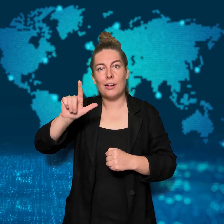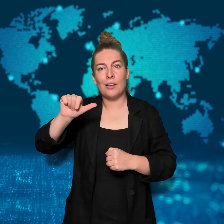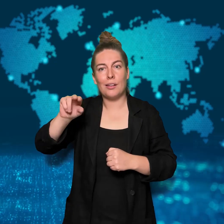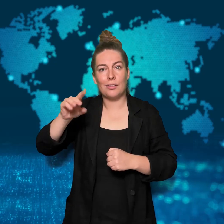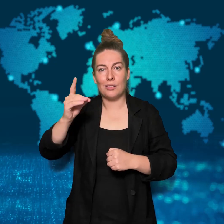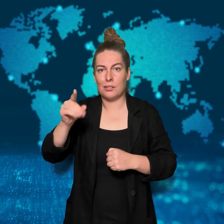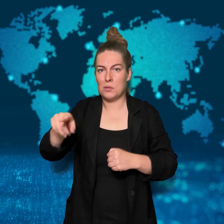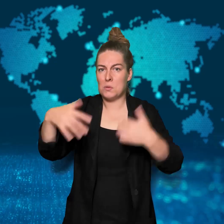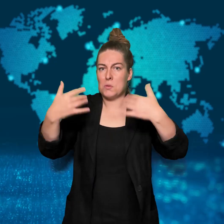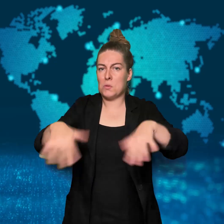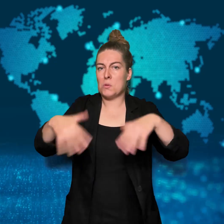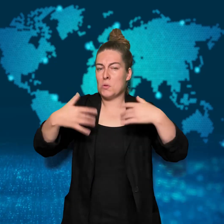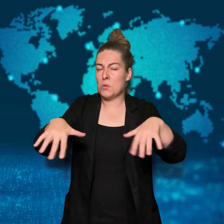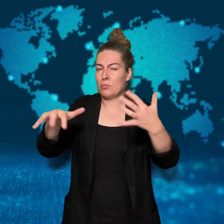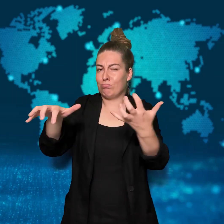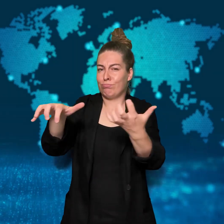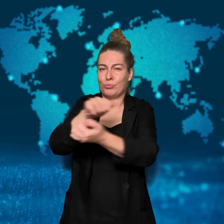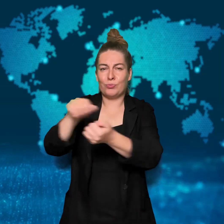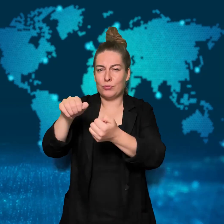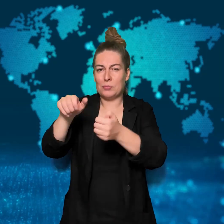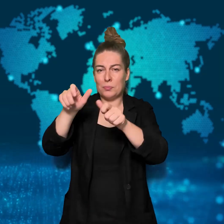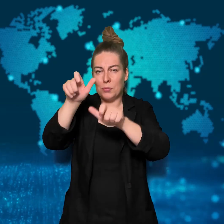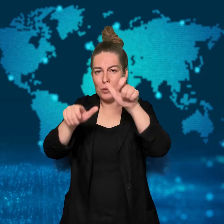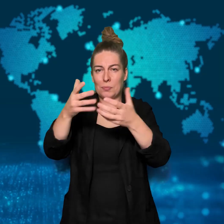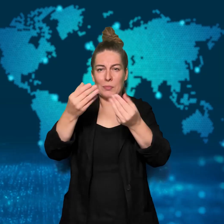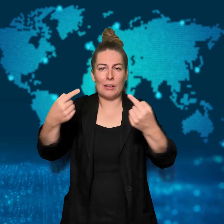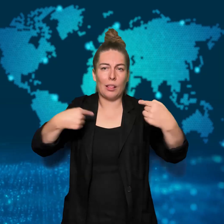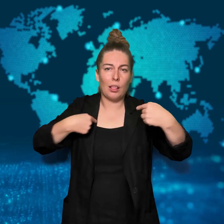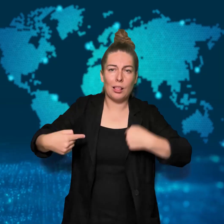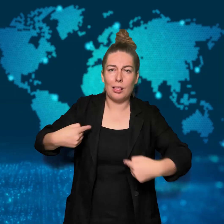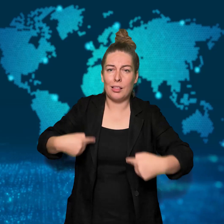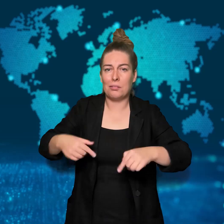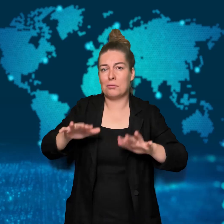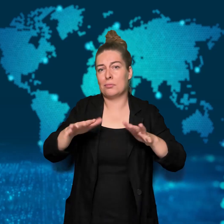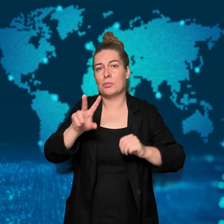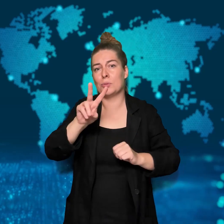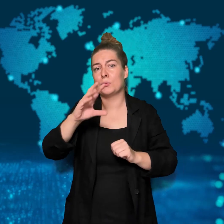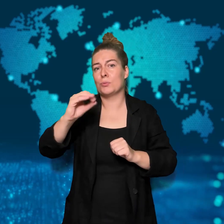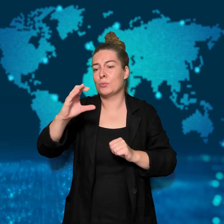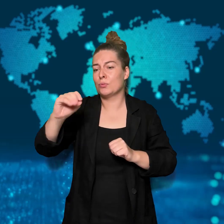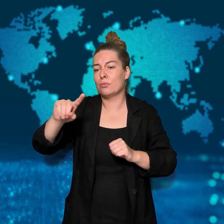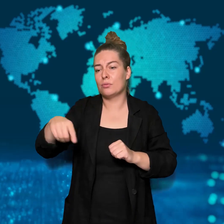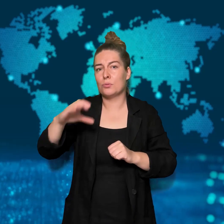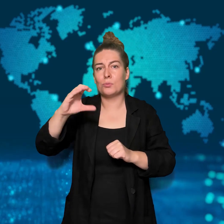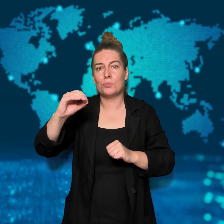in the flooding as rains that are heavier than usual.